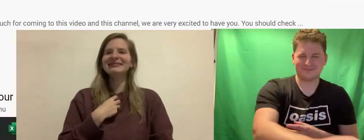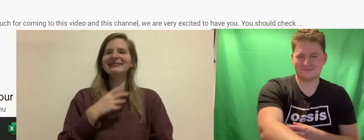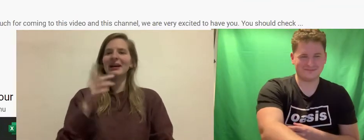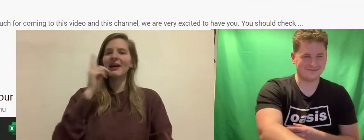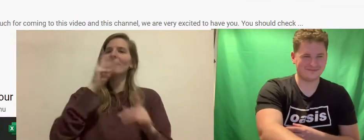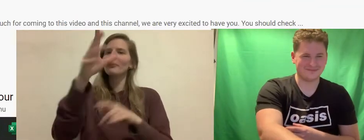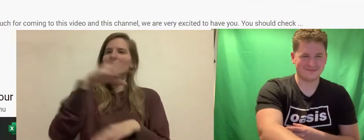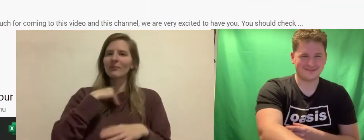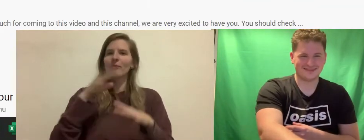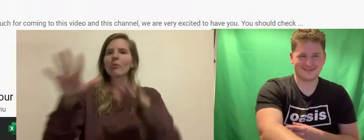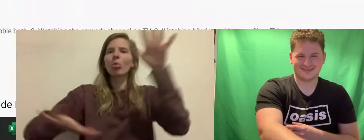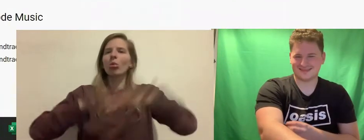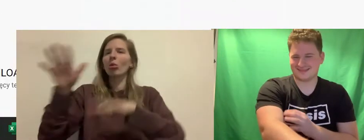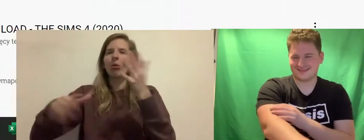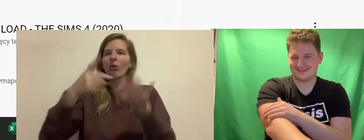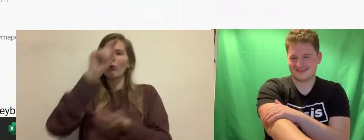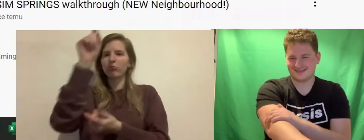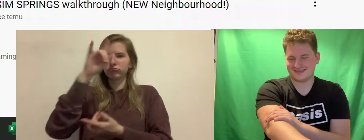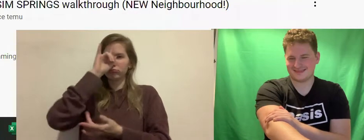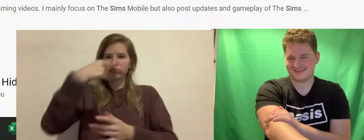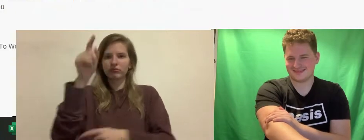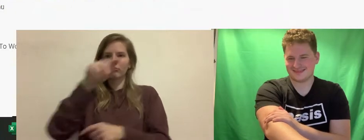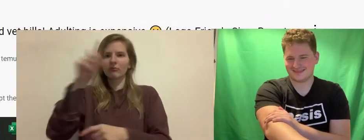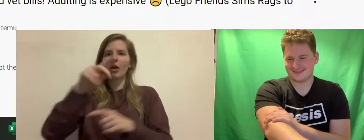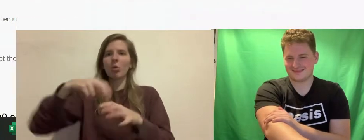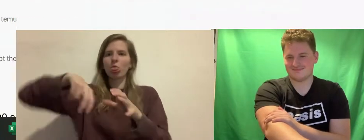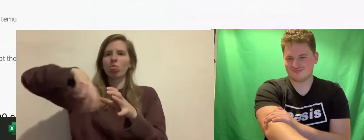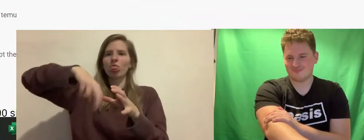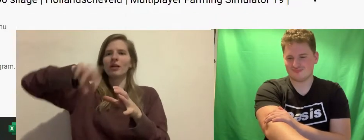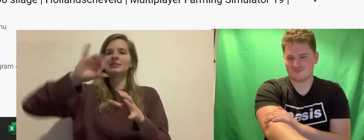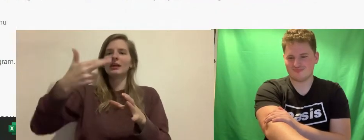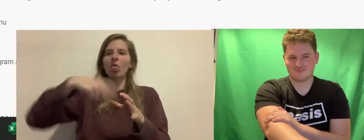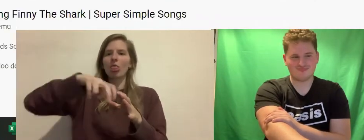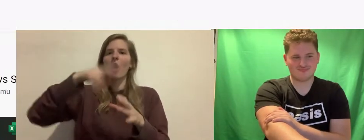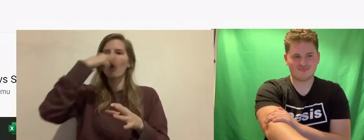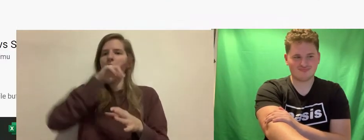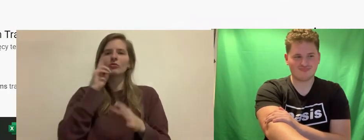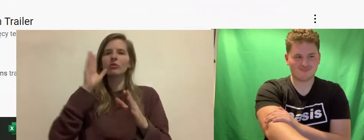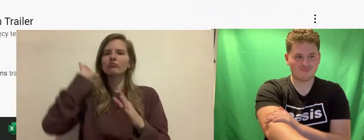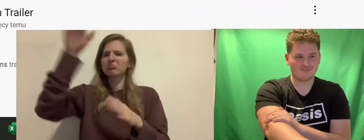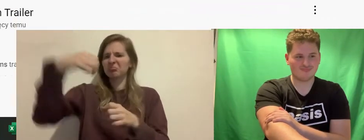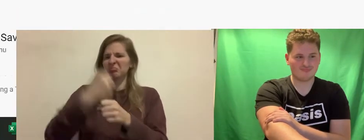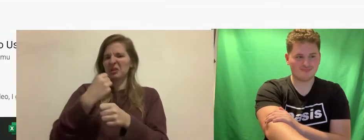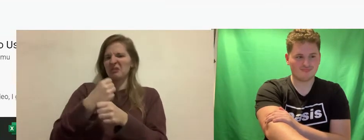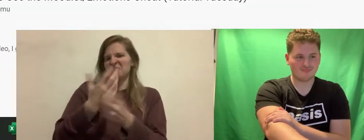K: Sims 1, we didn't really know what to do and etc